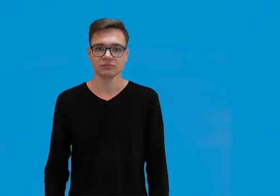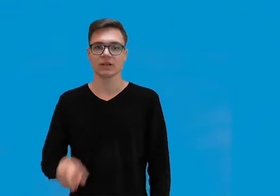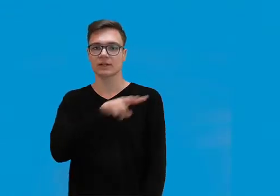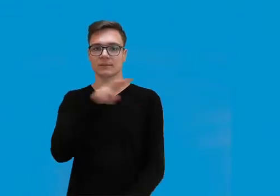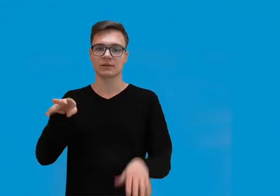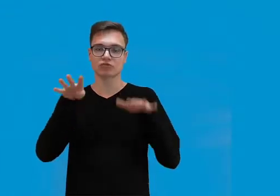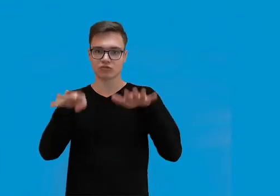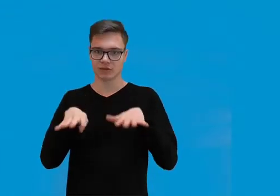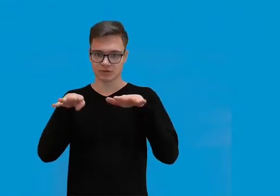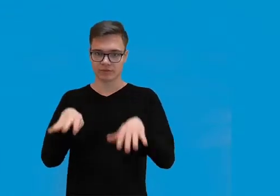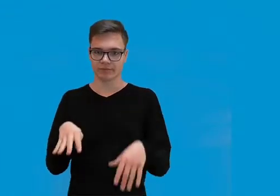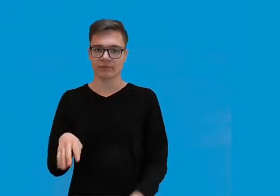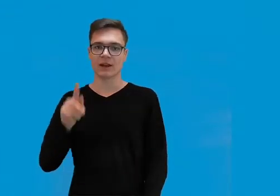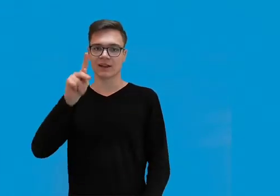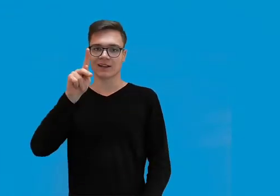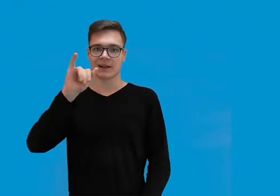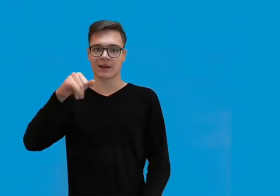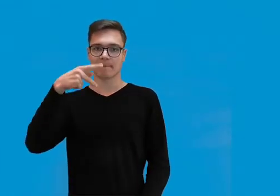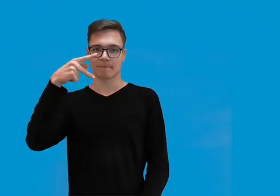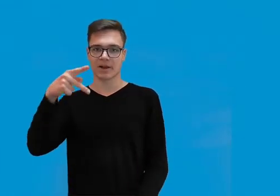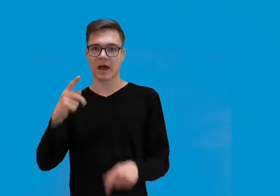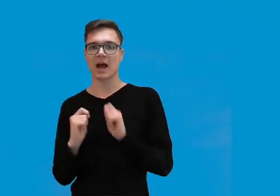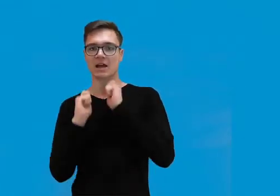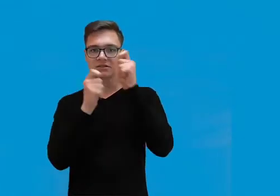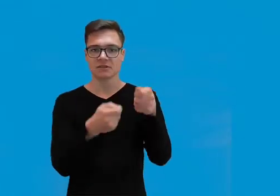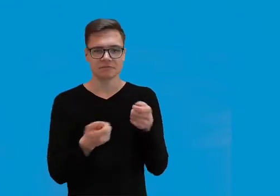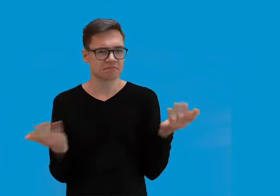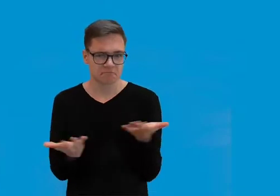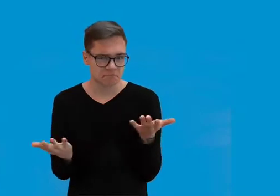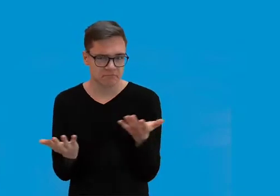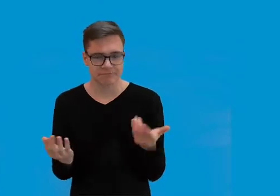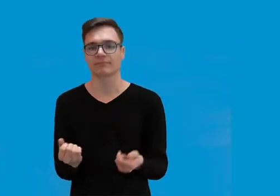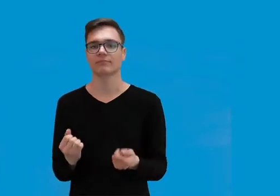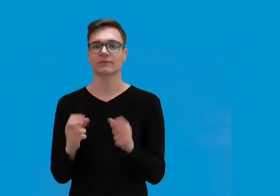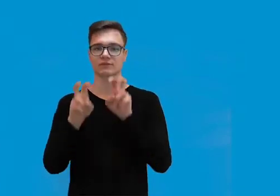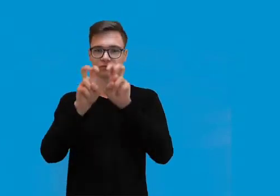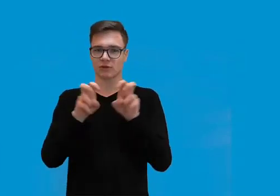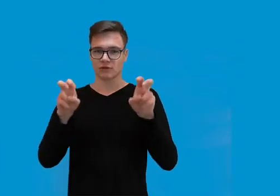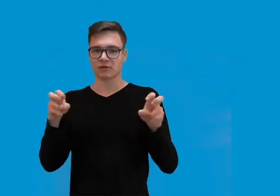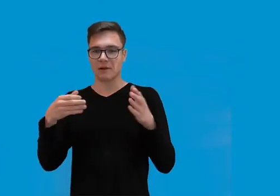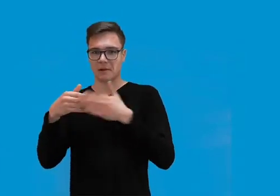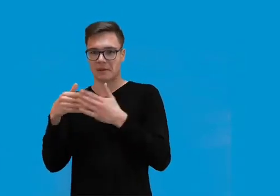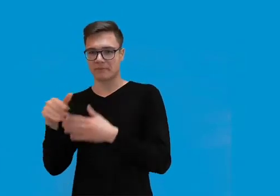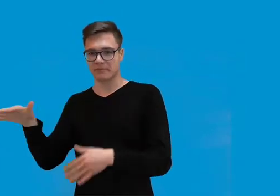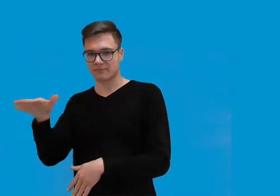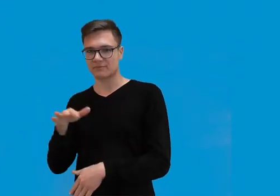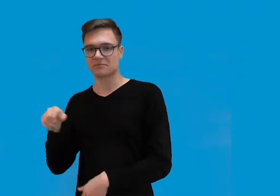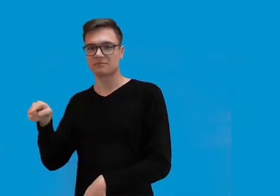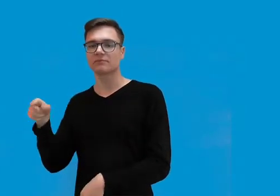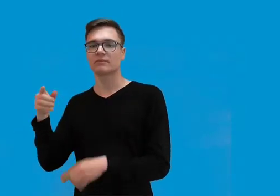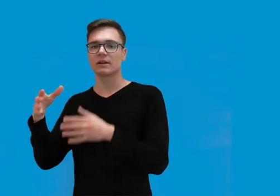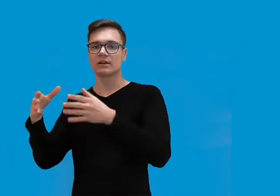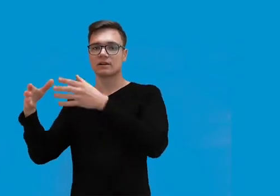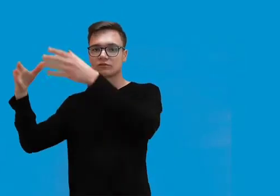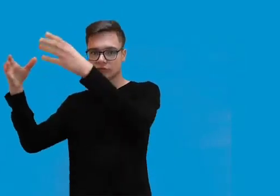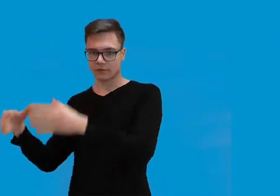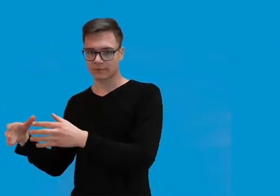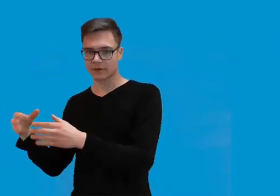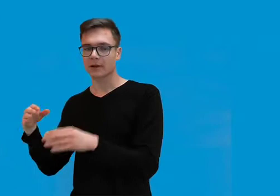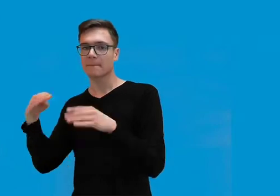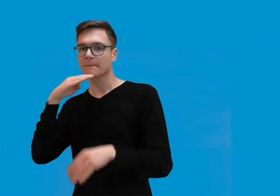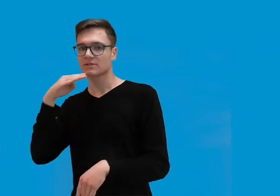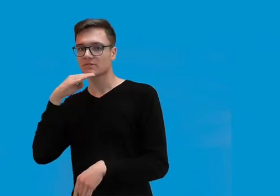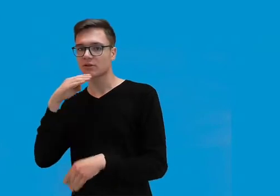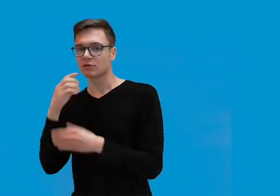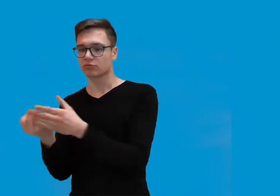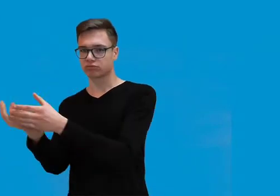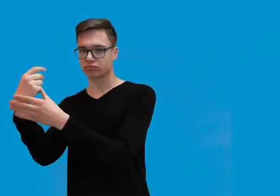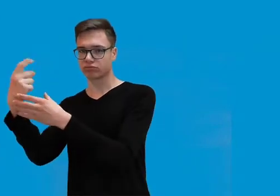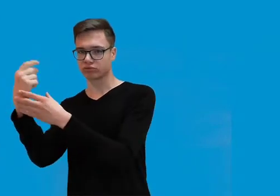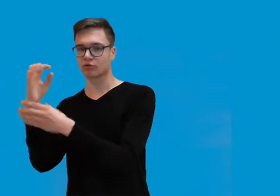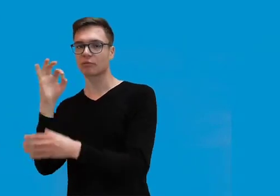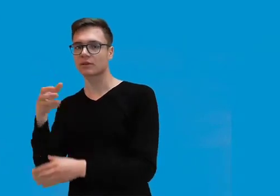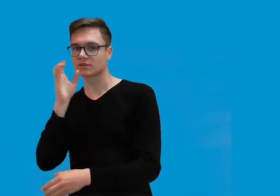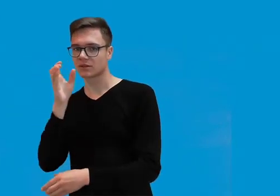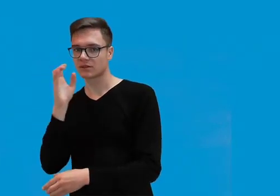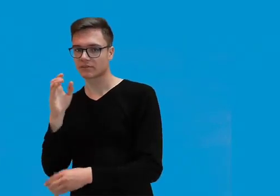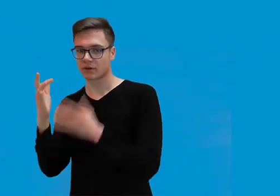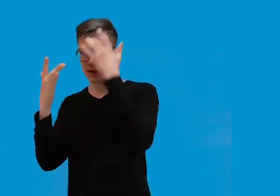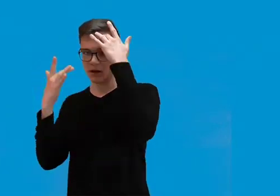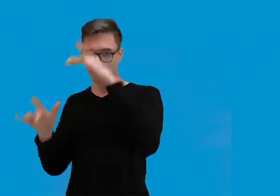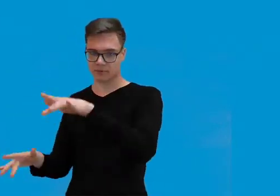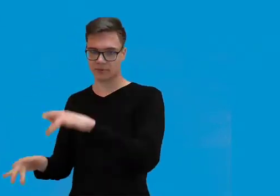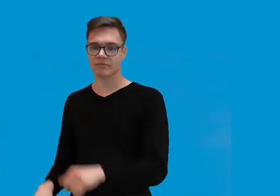In 2019, the KJP requested to install a drinking fountain next to the KJP benches, which was approved.